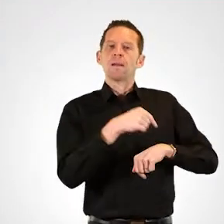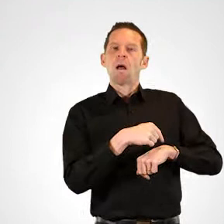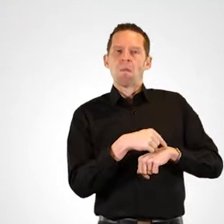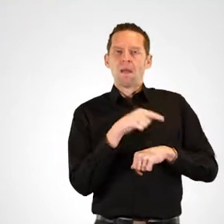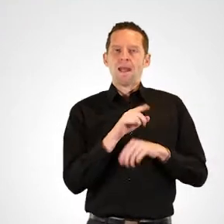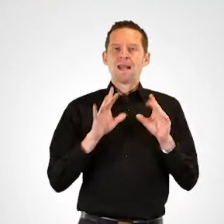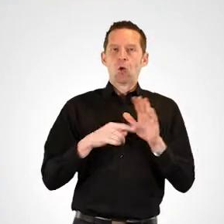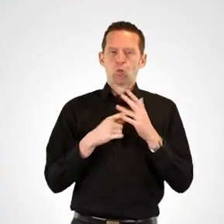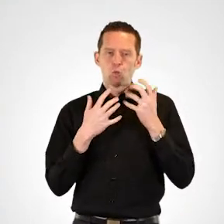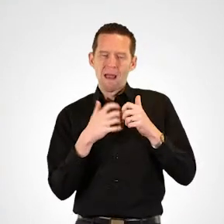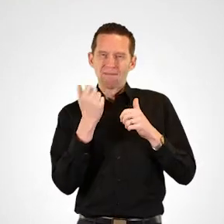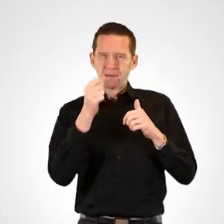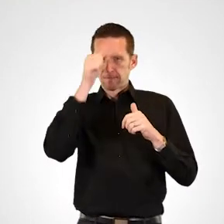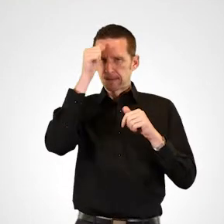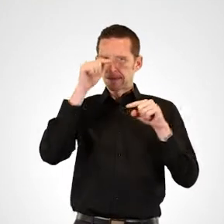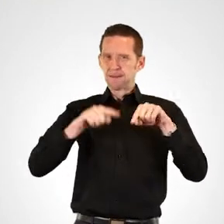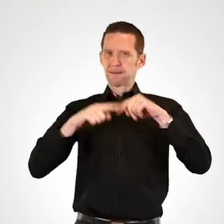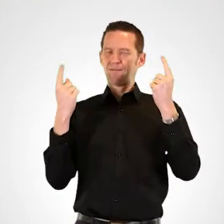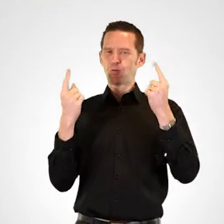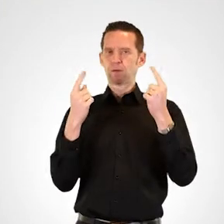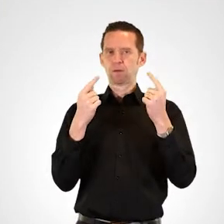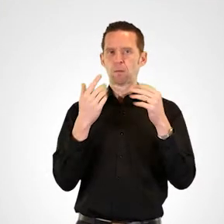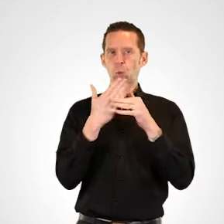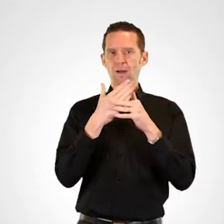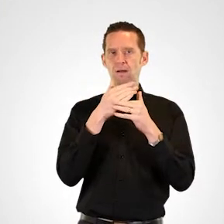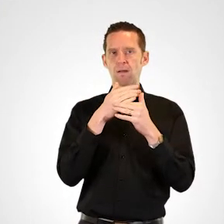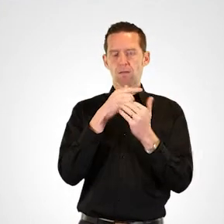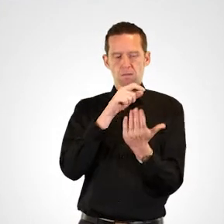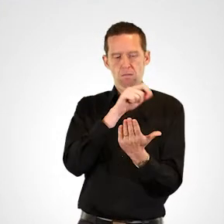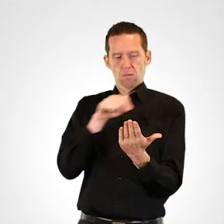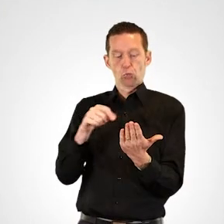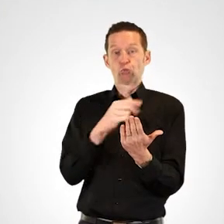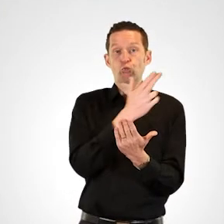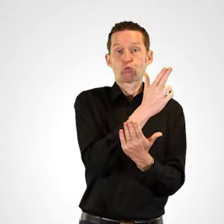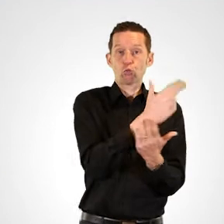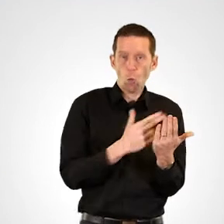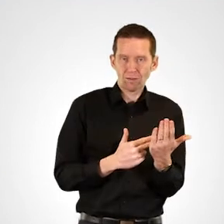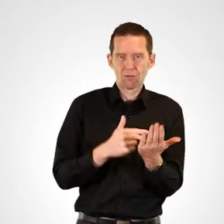is that there's a difference between the representation systems of drawing and writing.